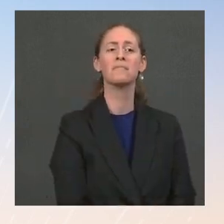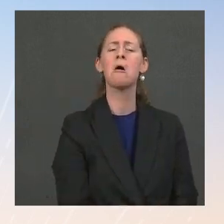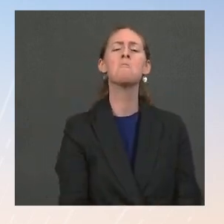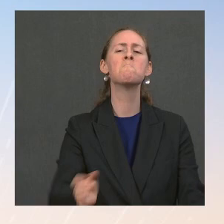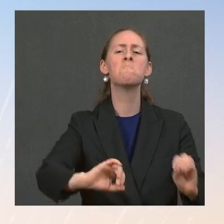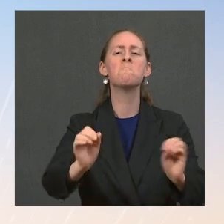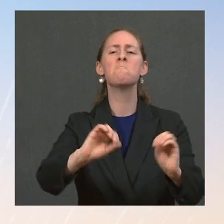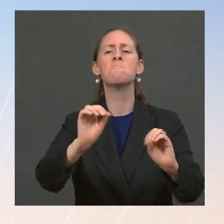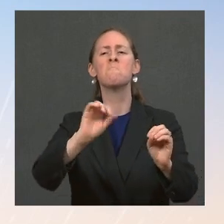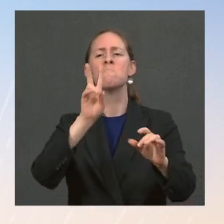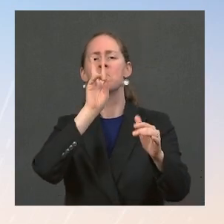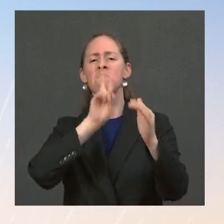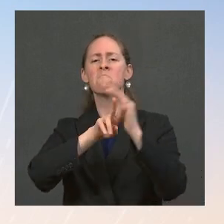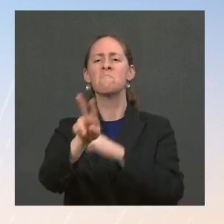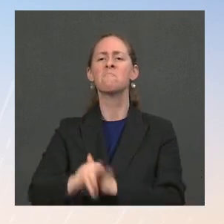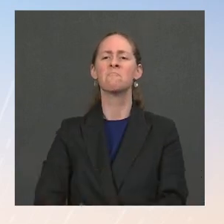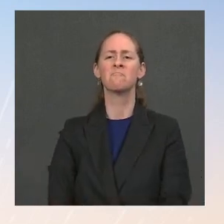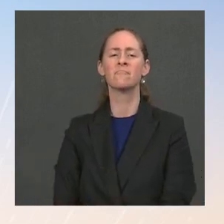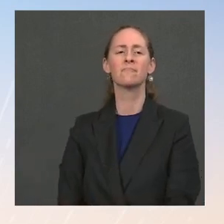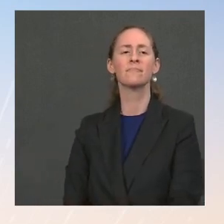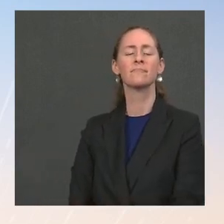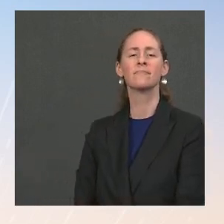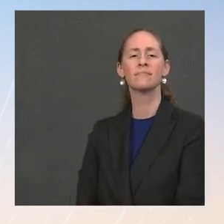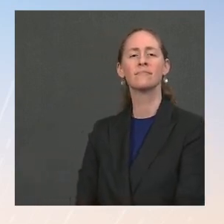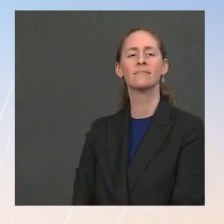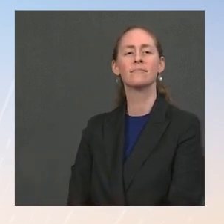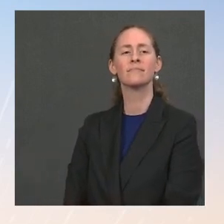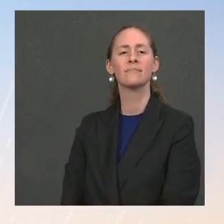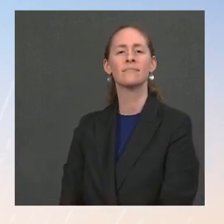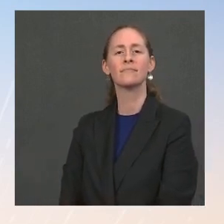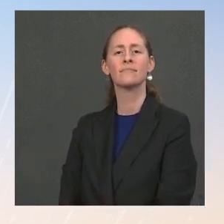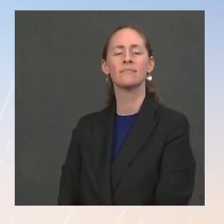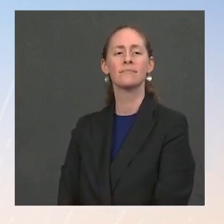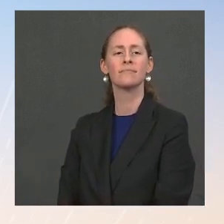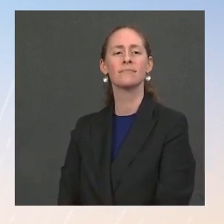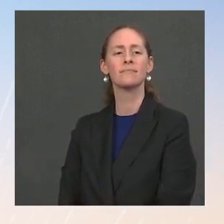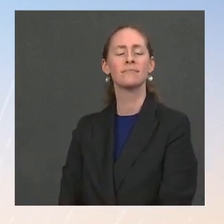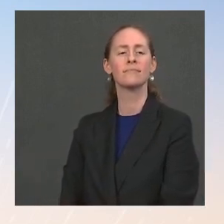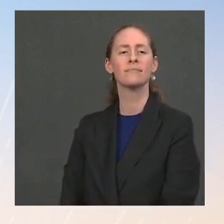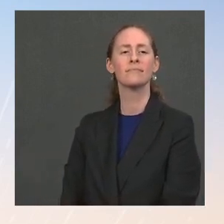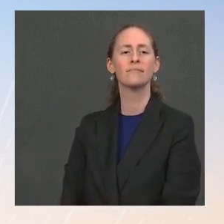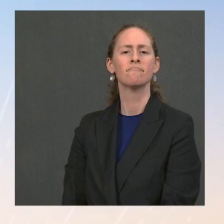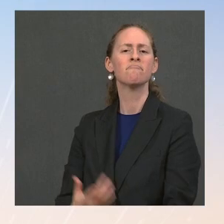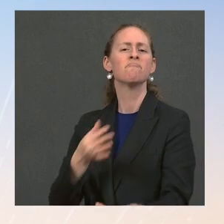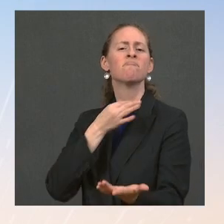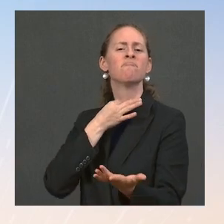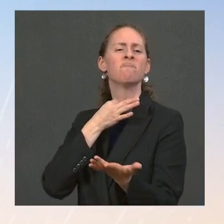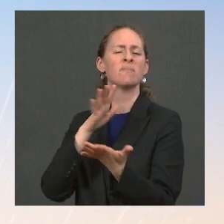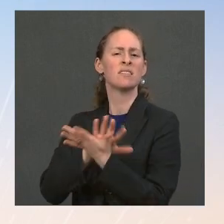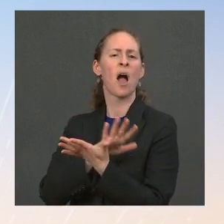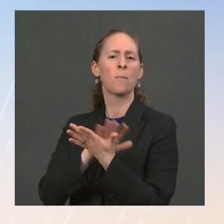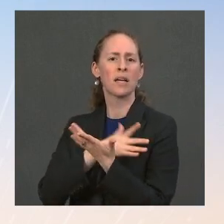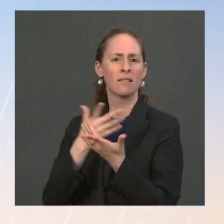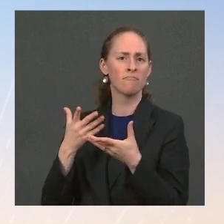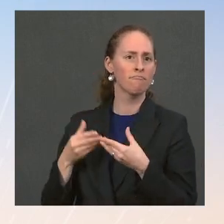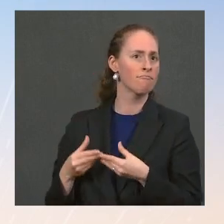The Press: Jen, going back to the documents that the January 6th Committee requested, can you clarify: We've heard -- we've seen public statements from former President Trump and his lawyers